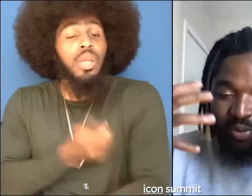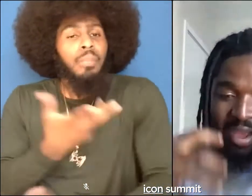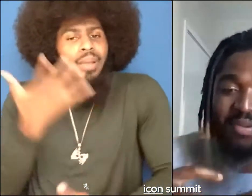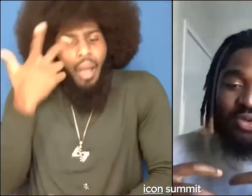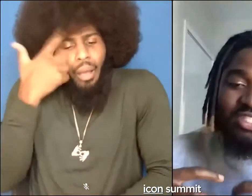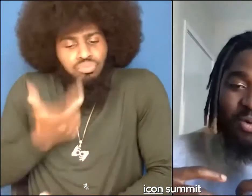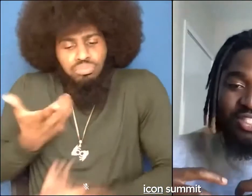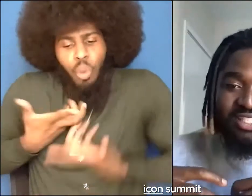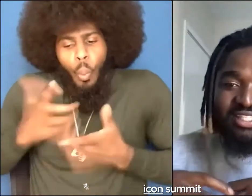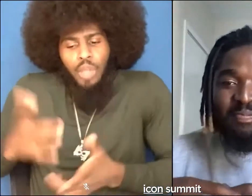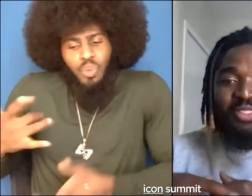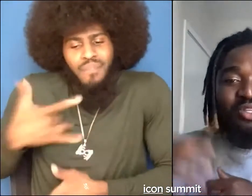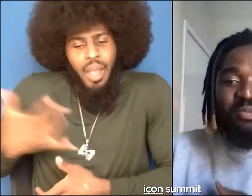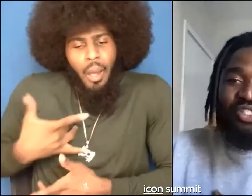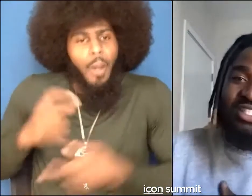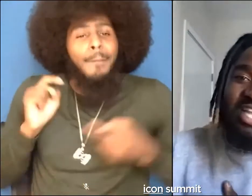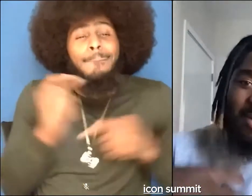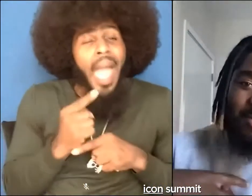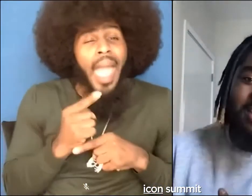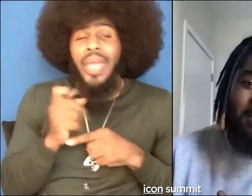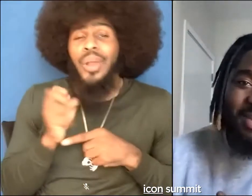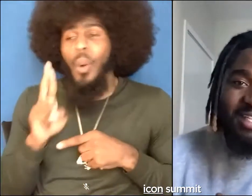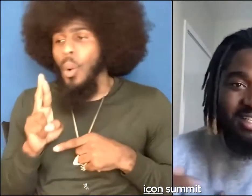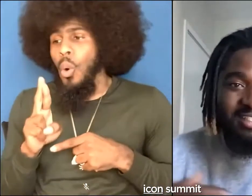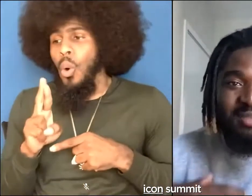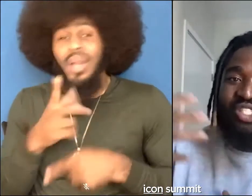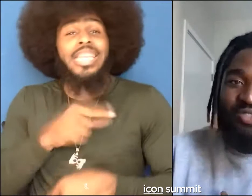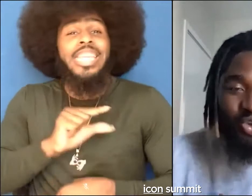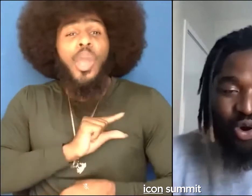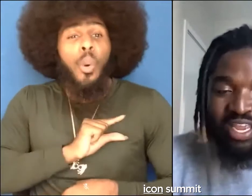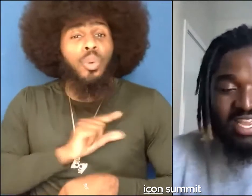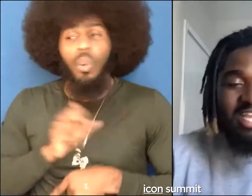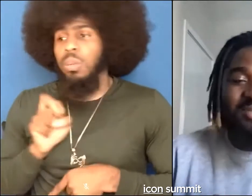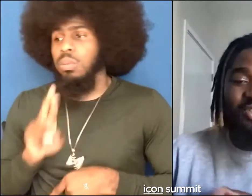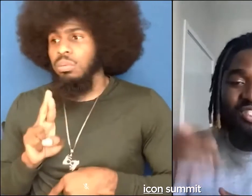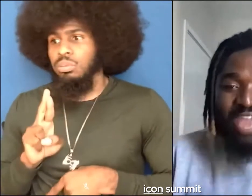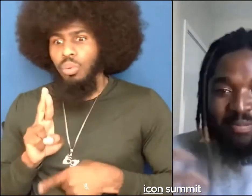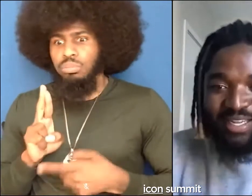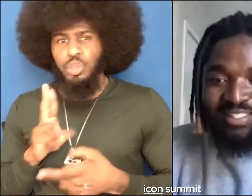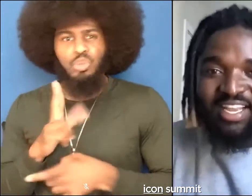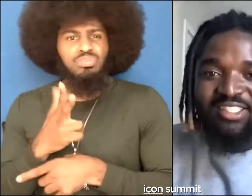When we're numbing those emotions, those emotions come from the same place as emotions of joy, as emotions of happiness.